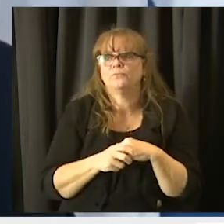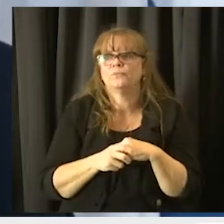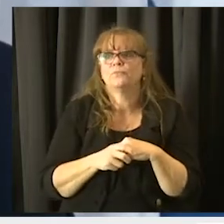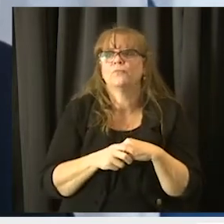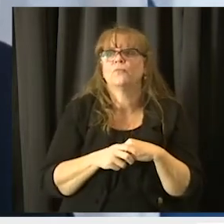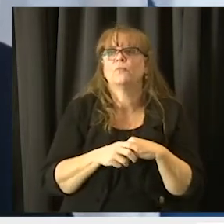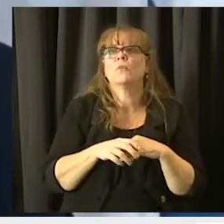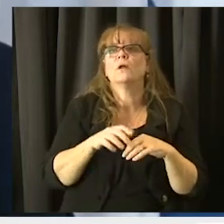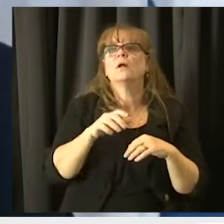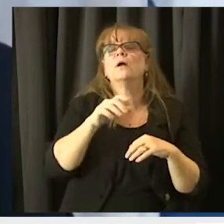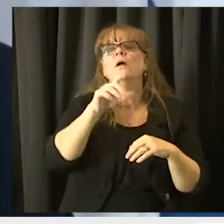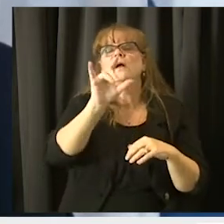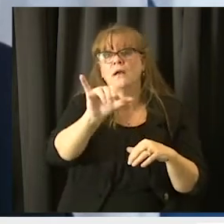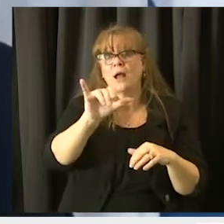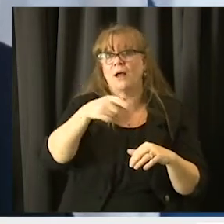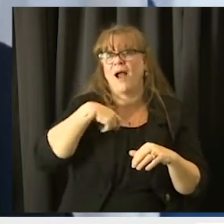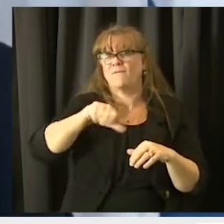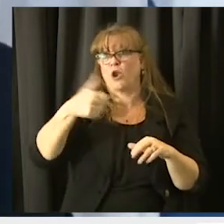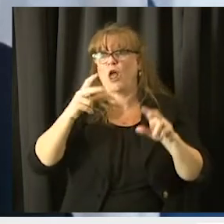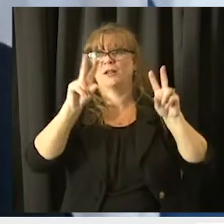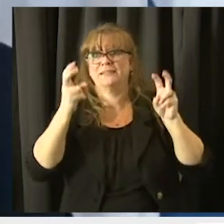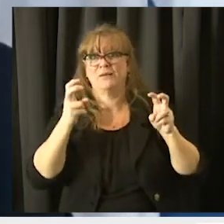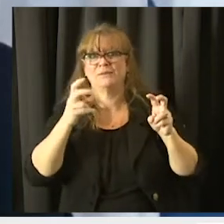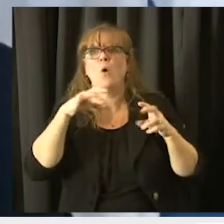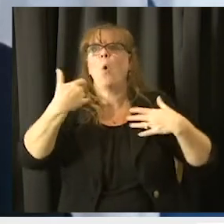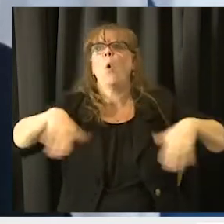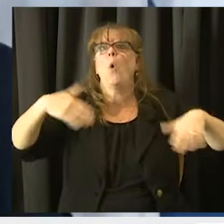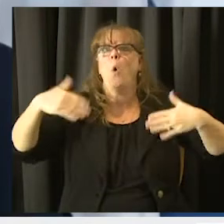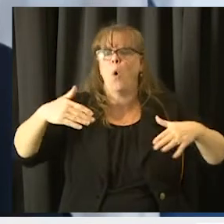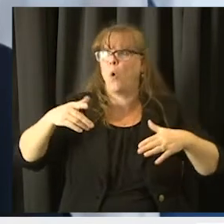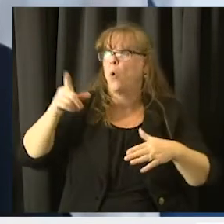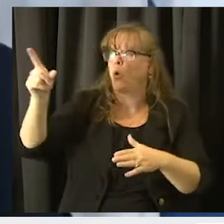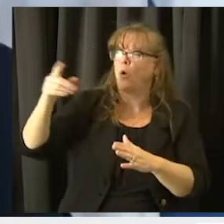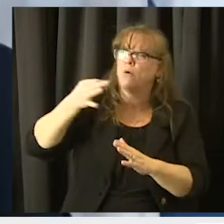and international interest in this um scientists in our state identified the first confirmed case